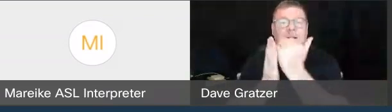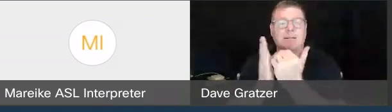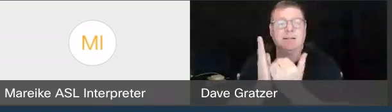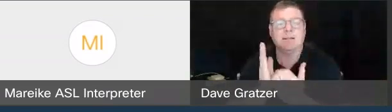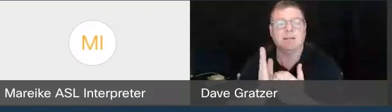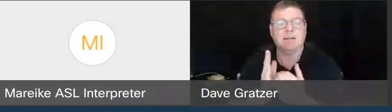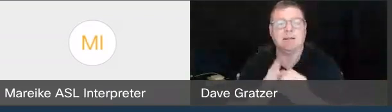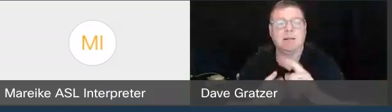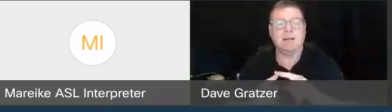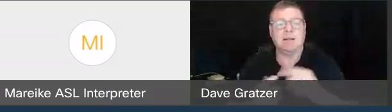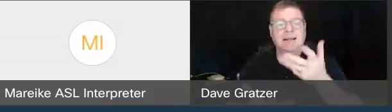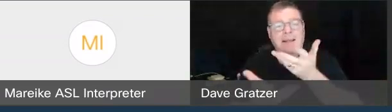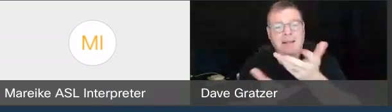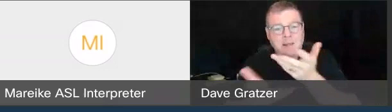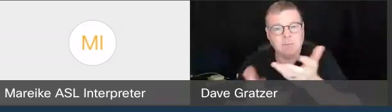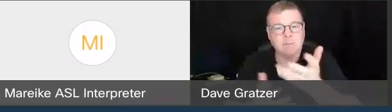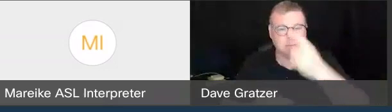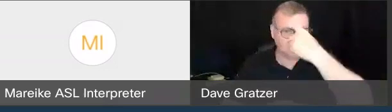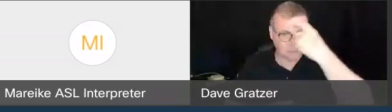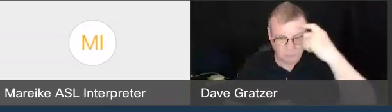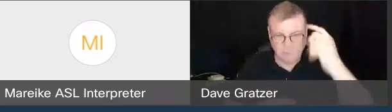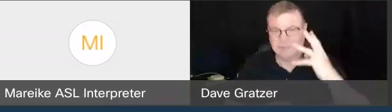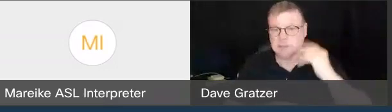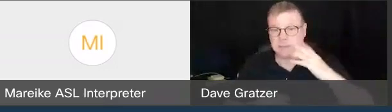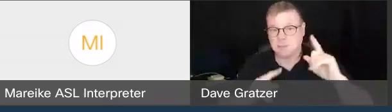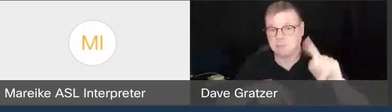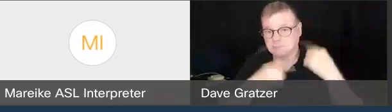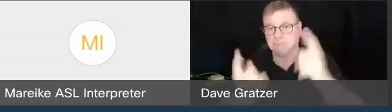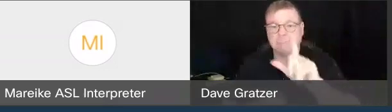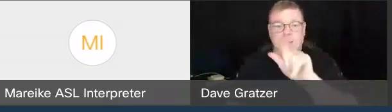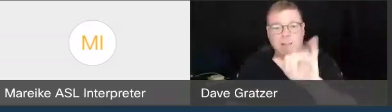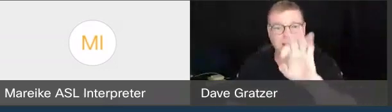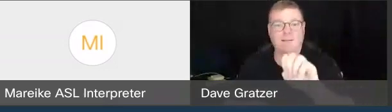interpersonal traumas experienced over the lifetime of these individuals. So